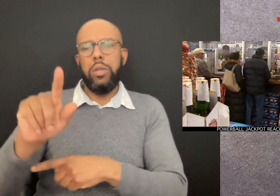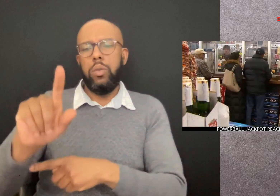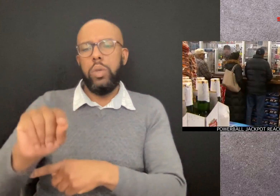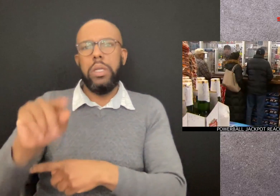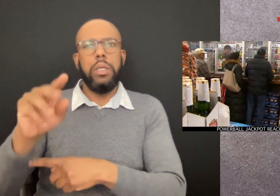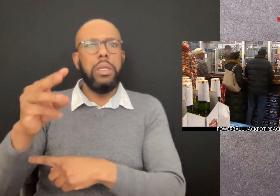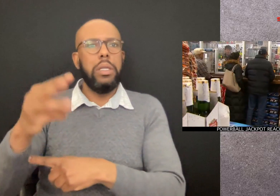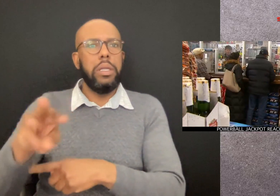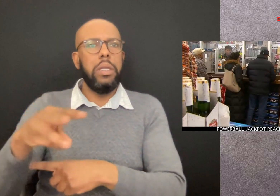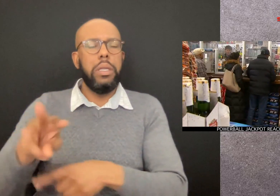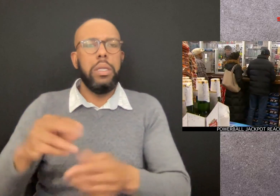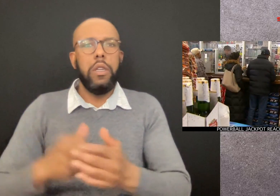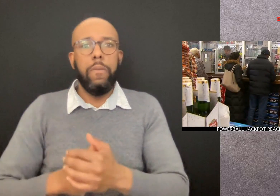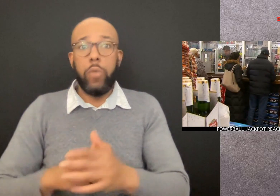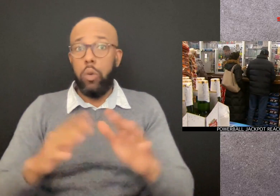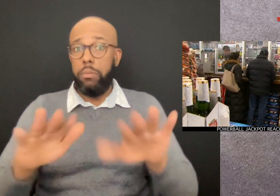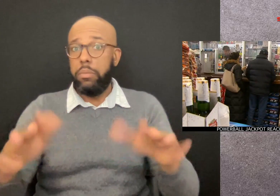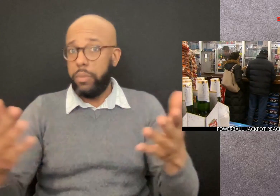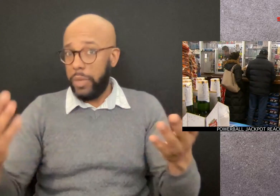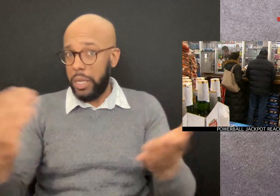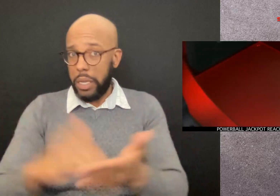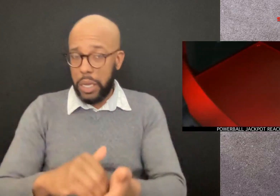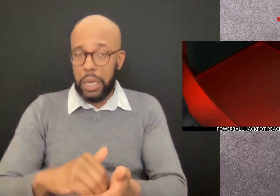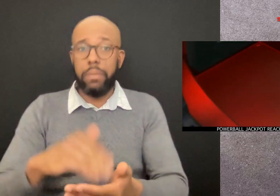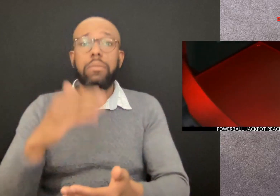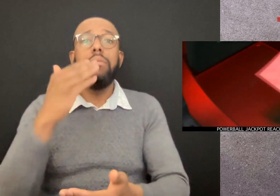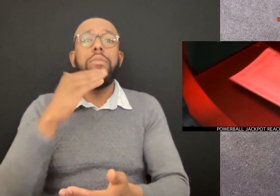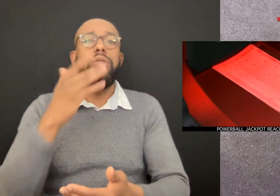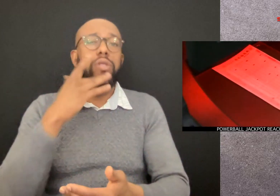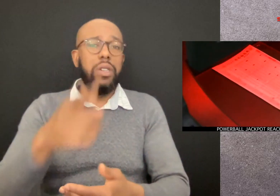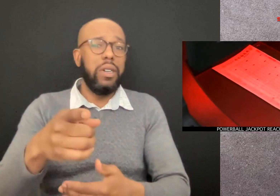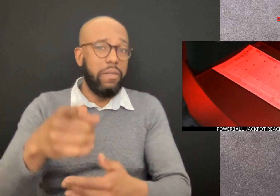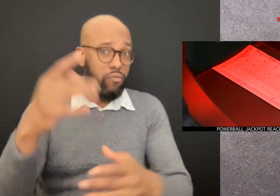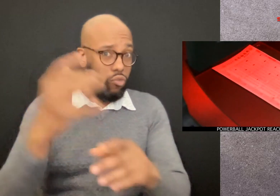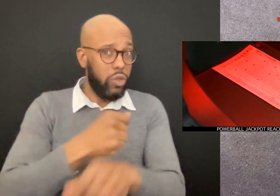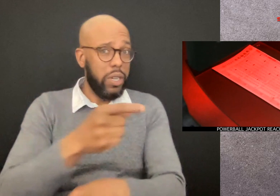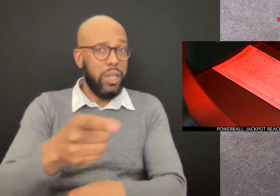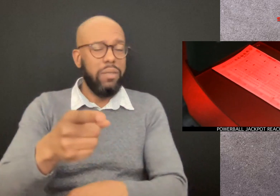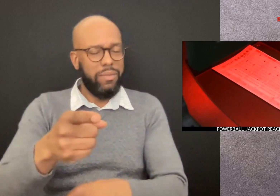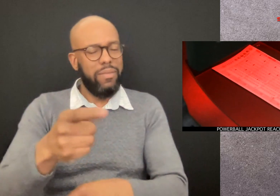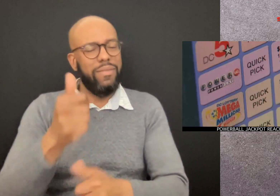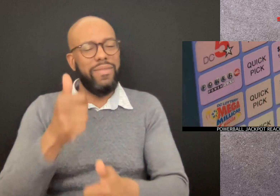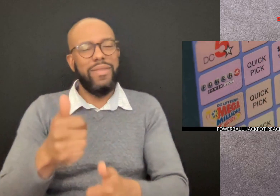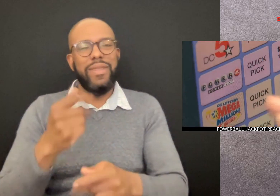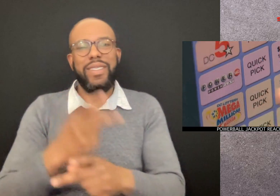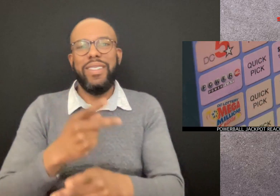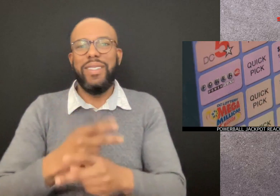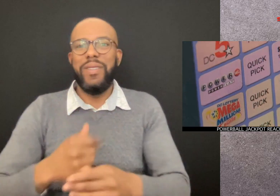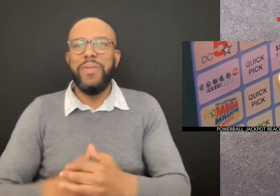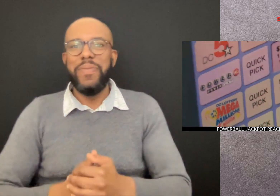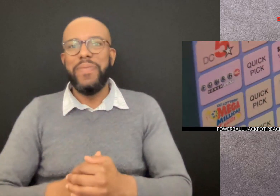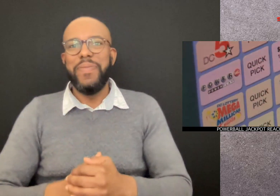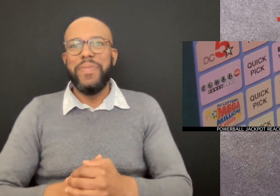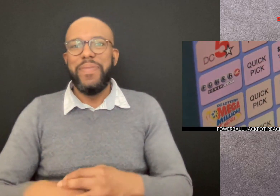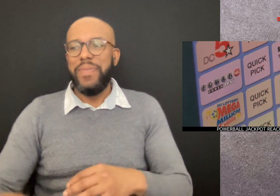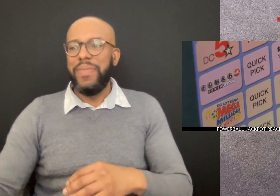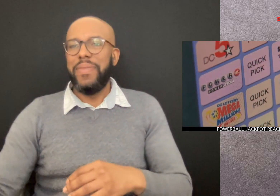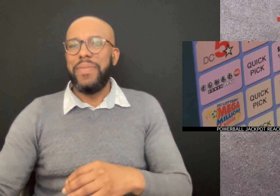The biggest of all time was 1.586 billion dollars in January 2016 again,